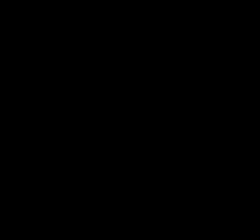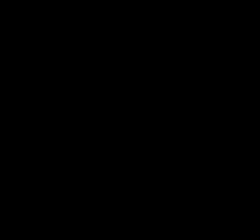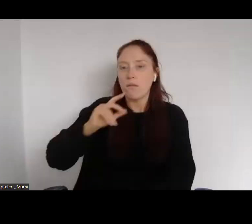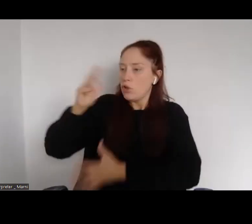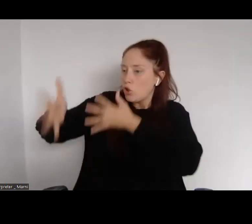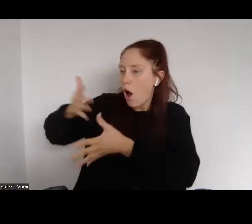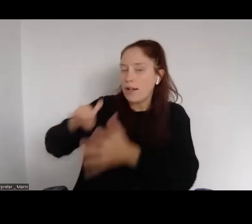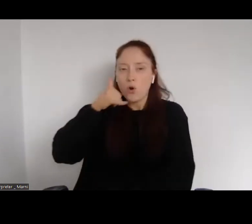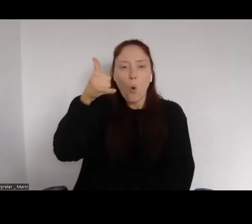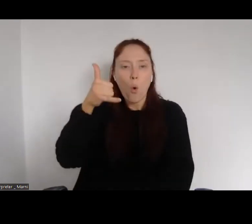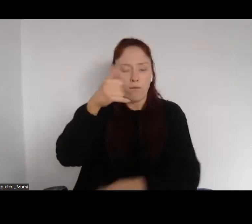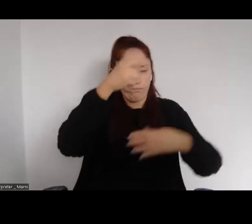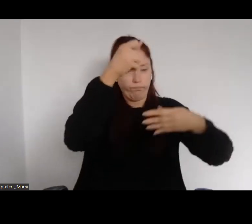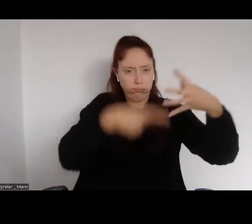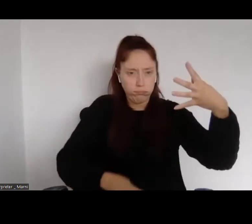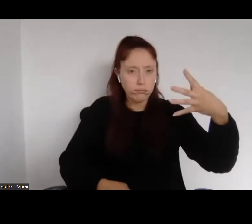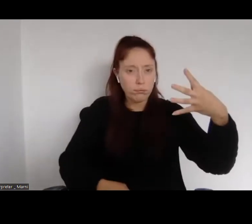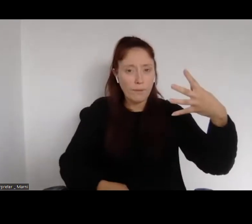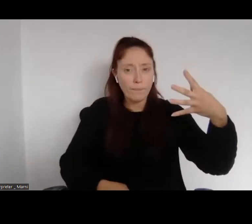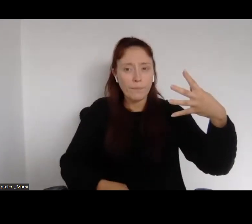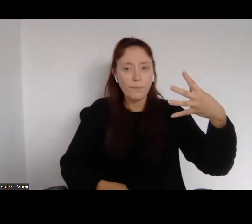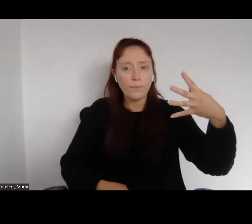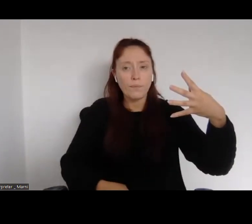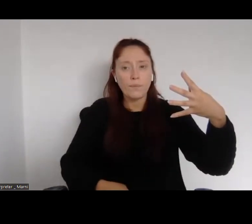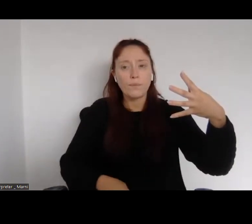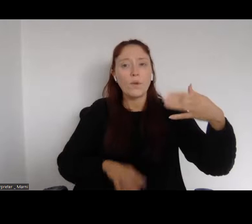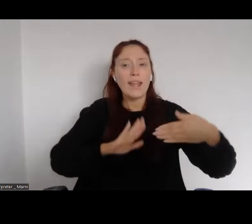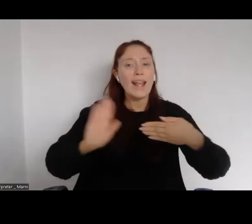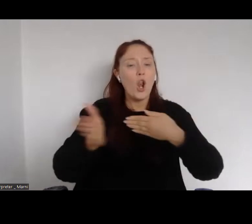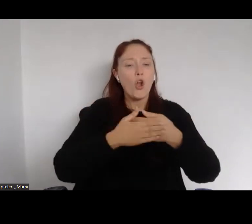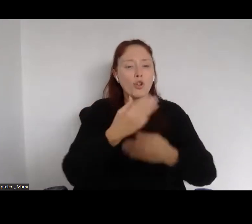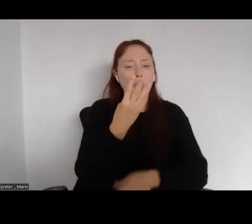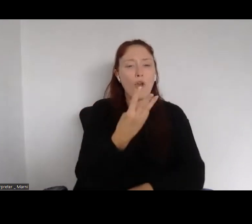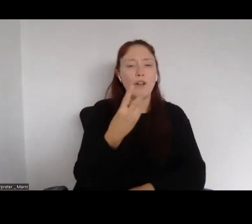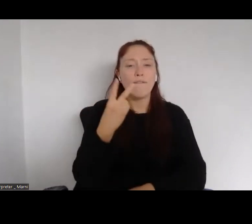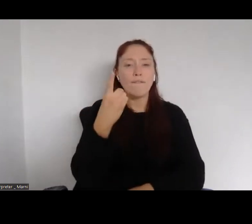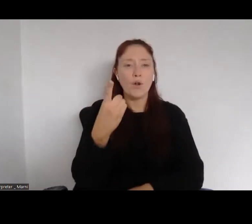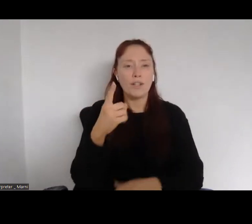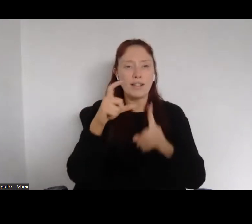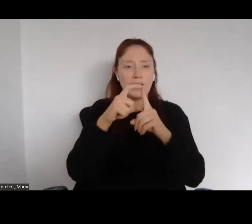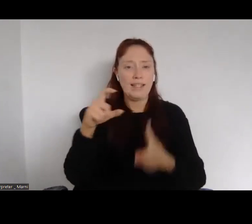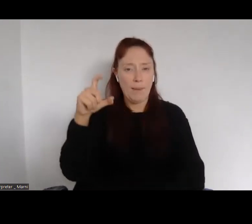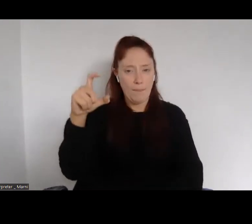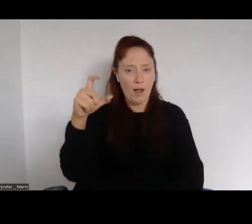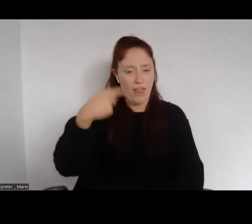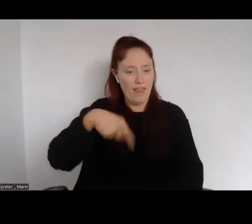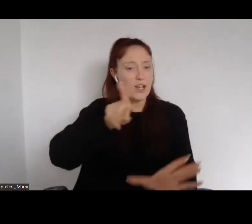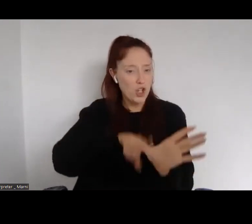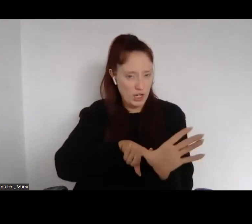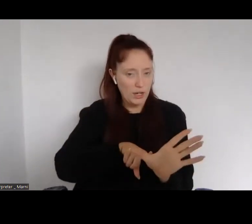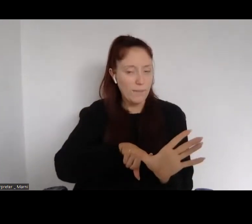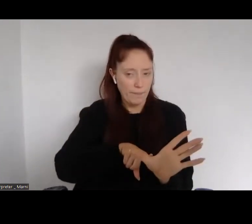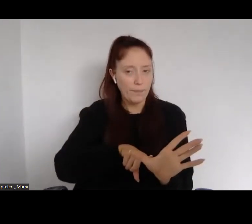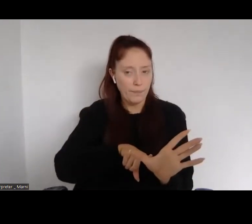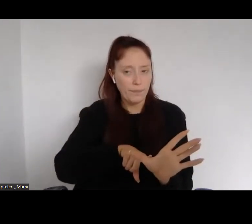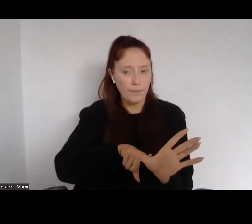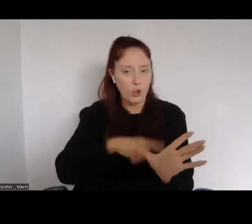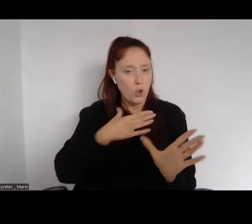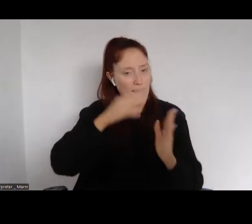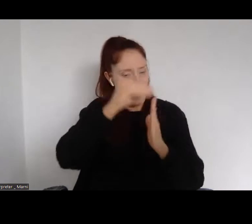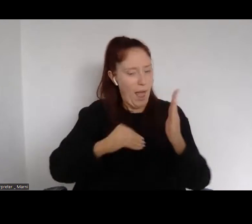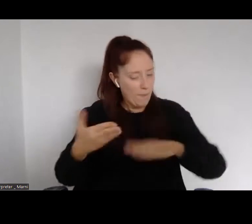the telephone, submissions do close on 31 December of this year, and also a reminder